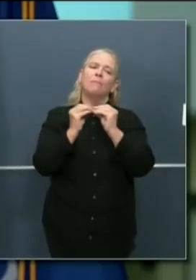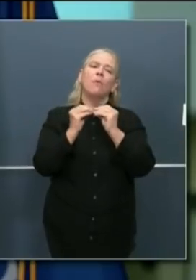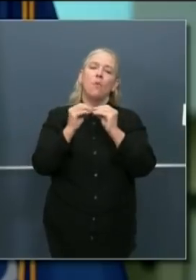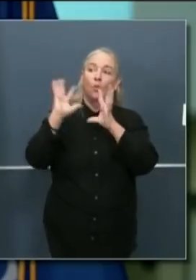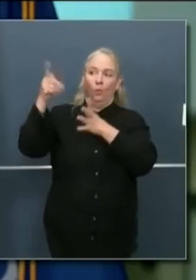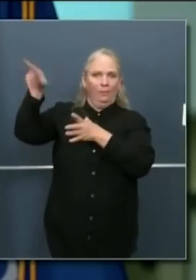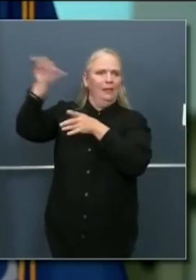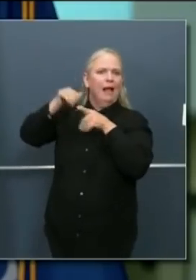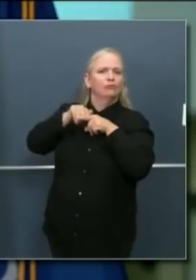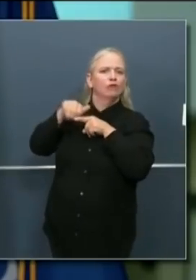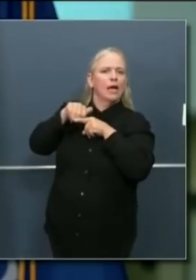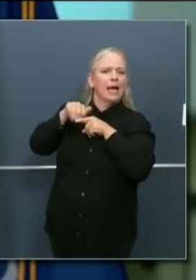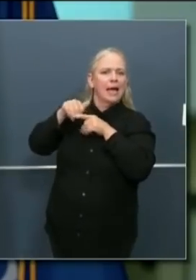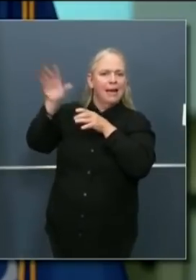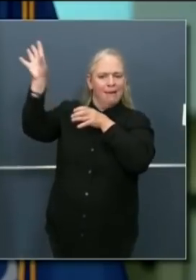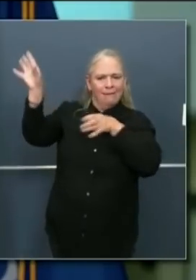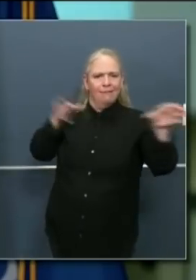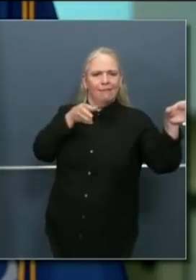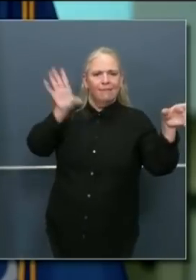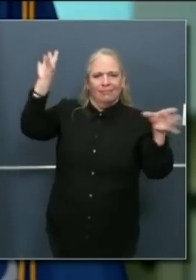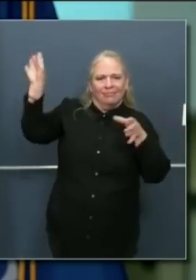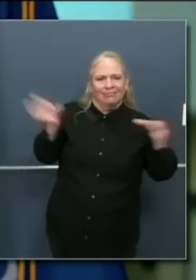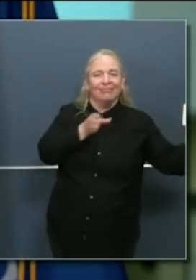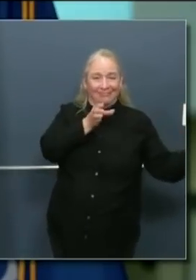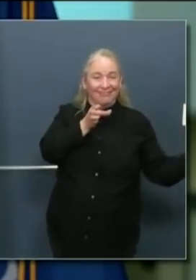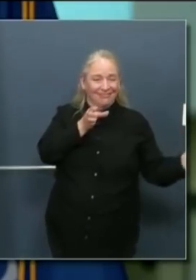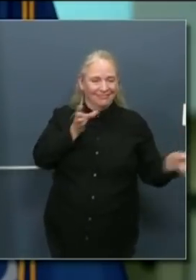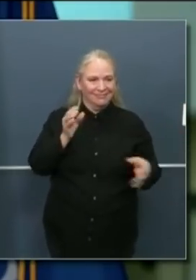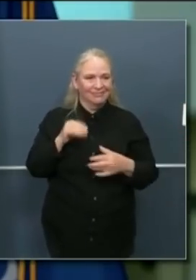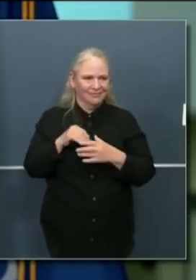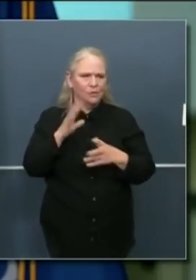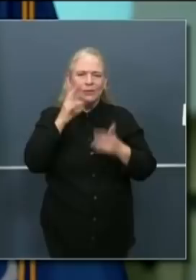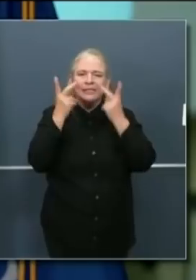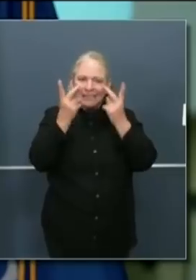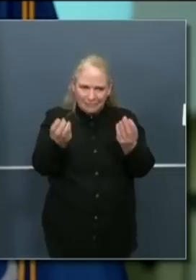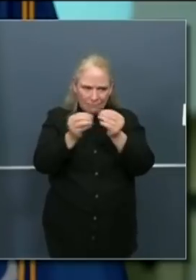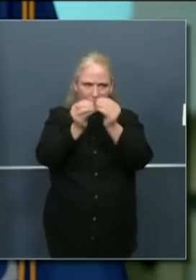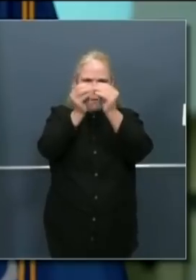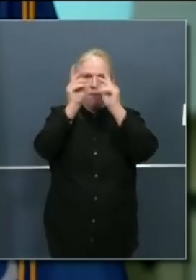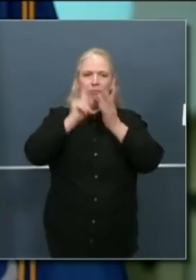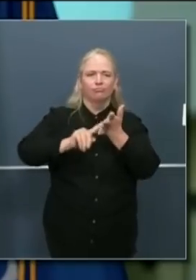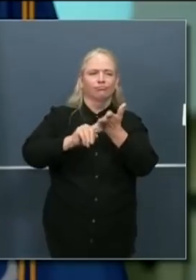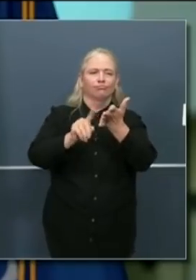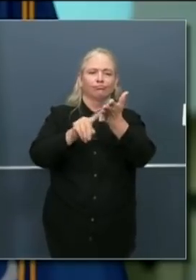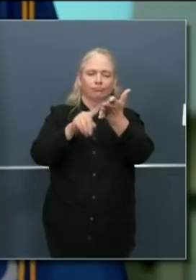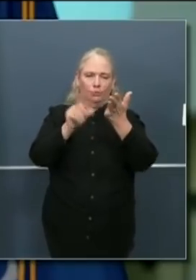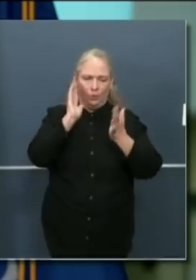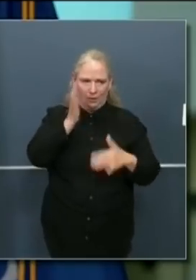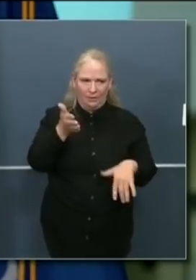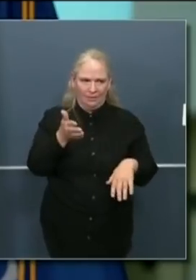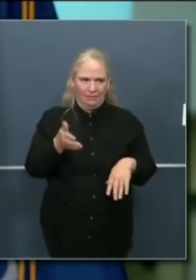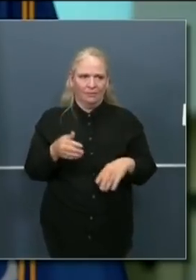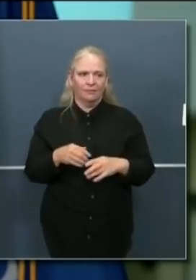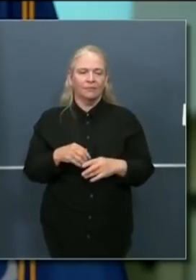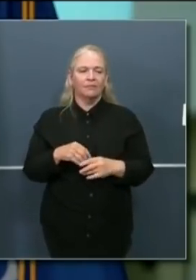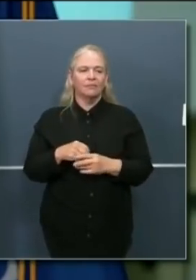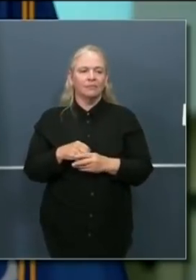MADE AVAILABLE TO AVAILABLE TO COUNTIES IN REALTIME AND MANY MORE BEING TRAINED ON A WEEKLY BASIS AND WE WANT TO CONTINUE TO SEE MORE